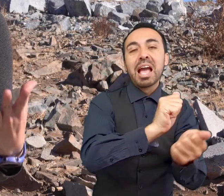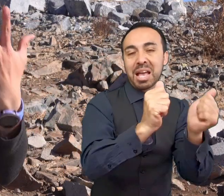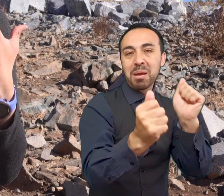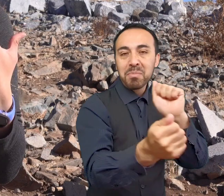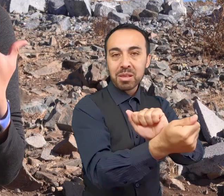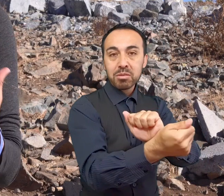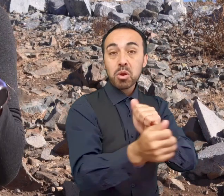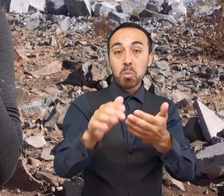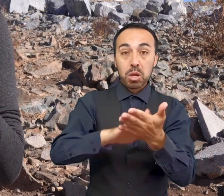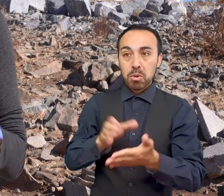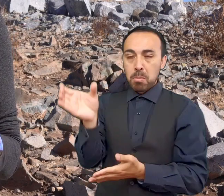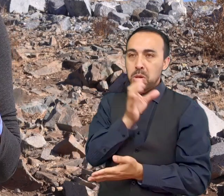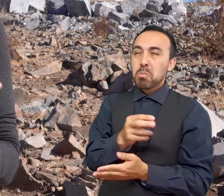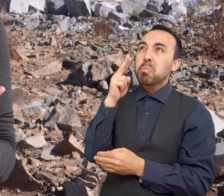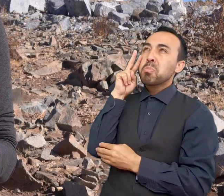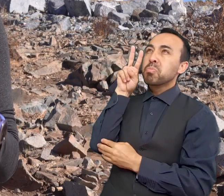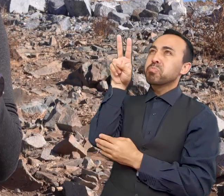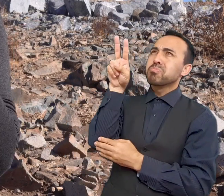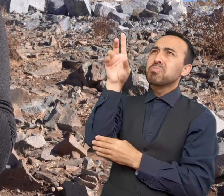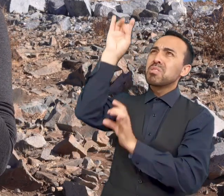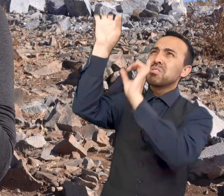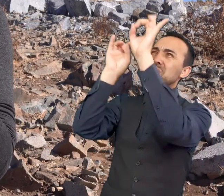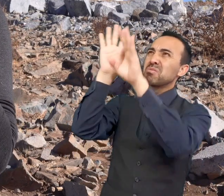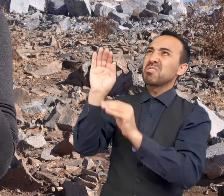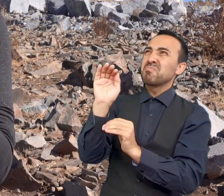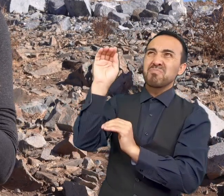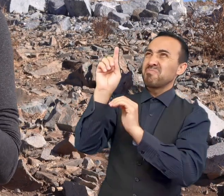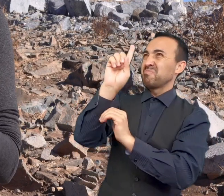most of them do not appear to do so, but if we were to observe them over billions of years,